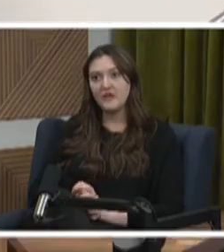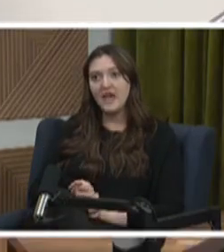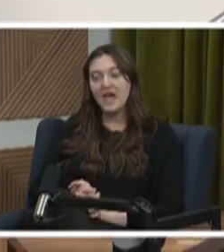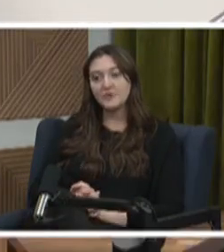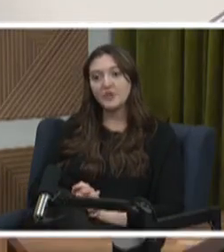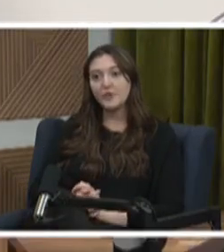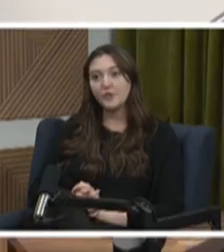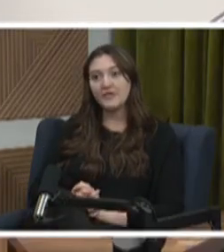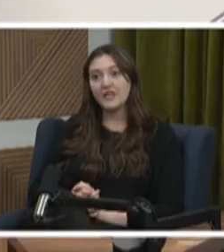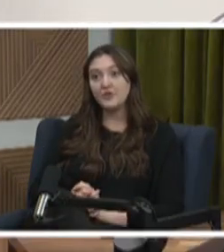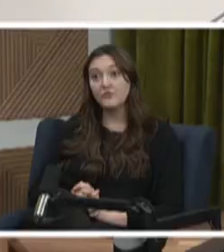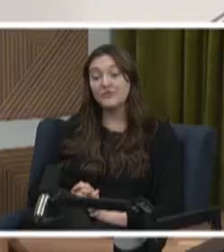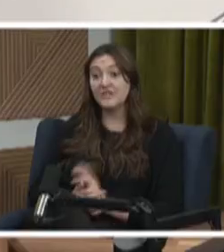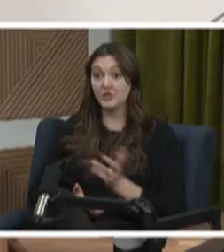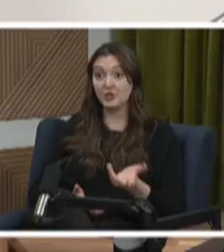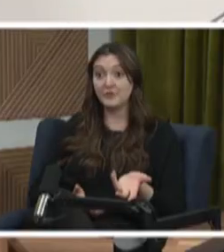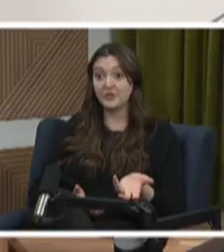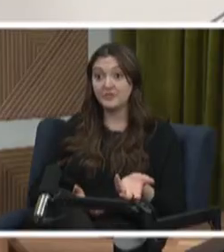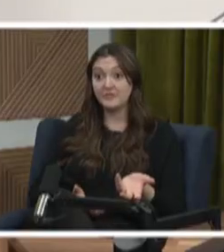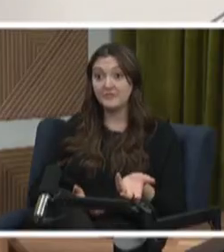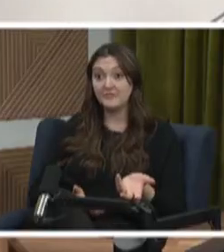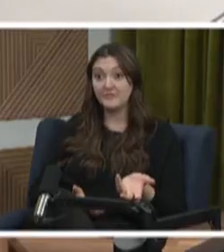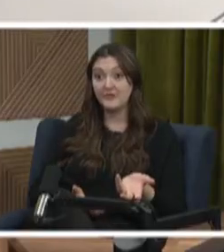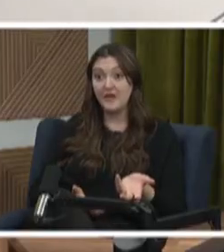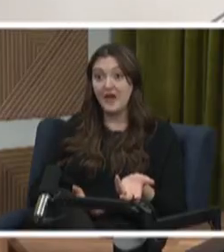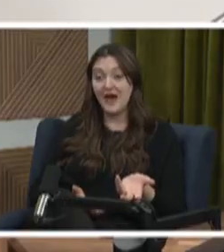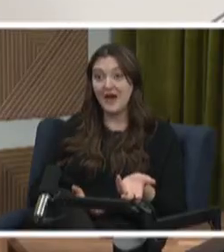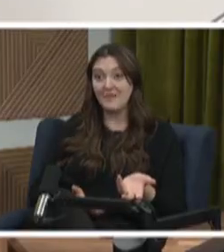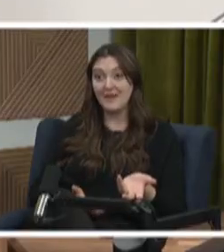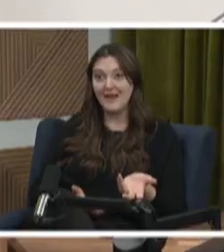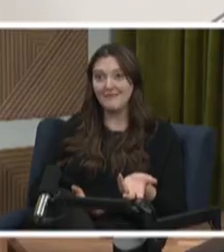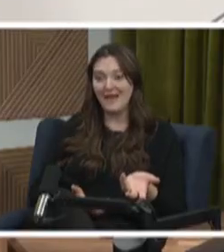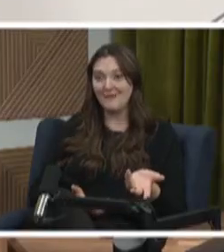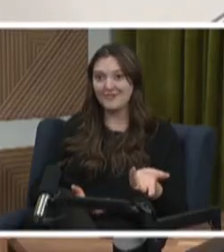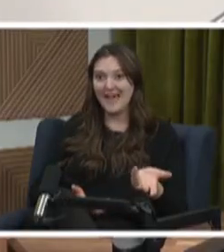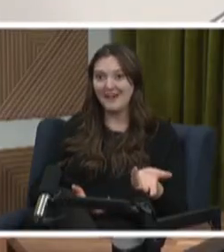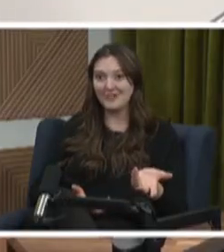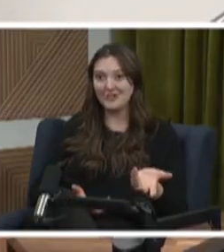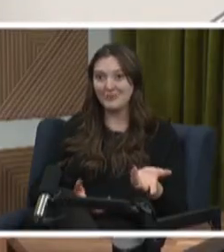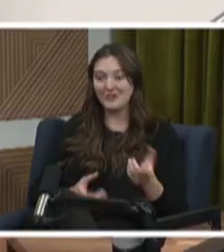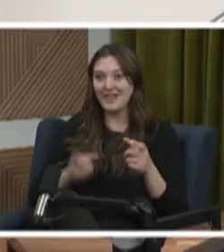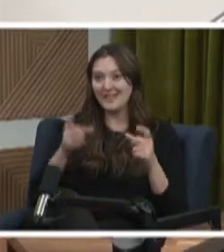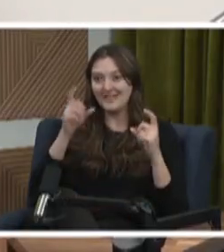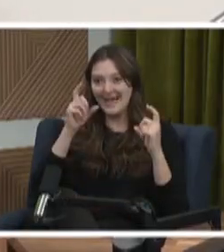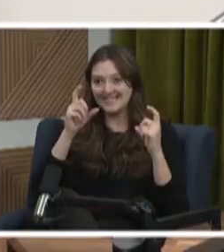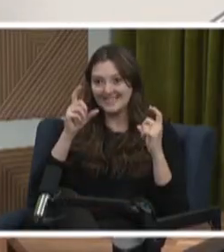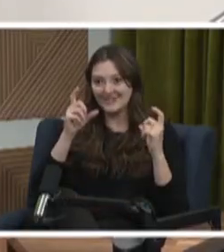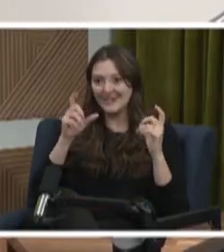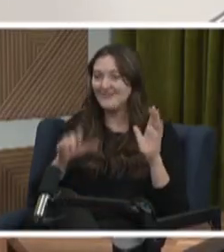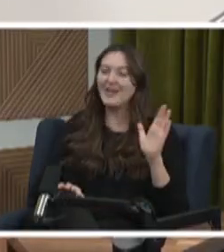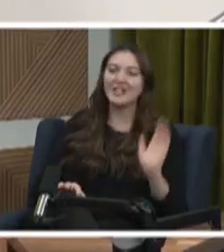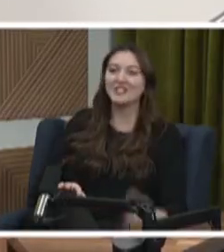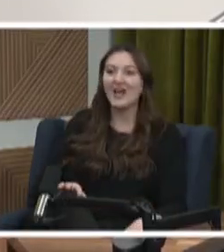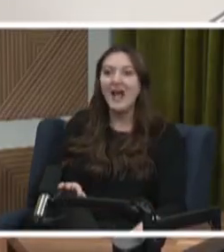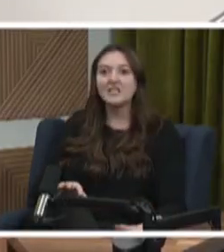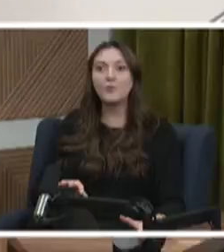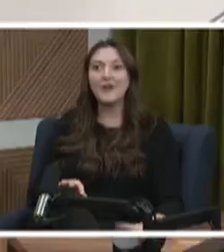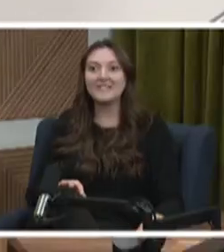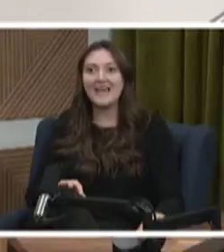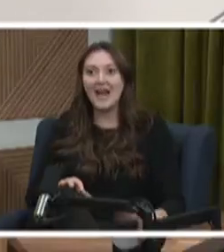And it's really cool that they use interpreters and able to have the interpreter in the glasses screen. I just thought, like, where is that?